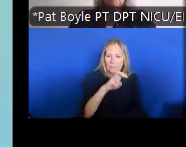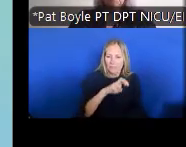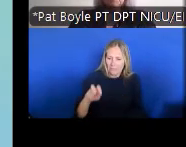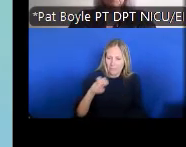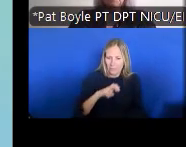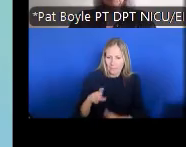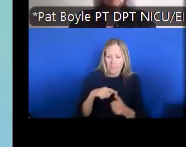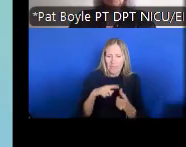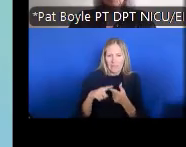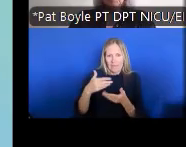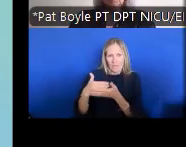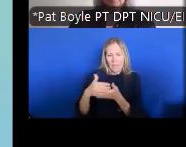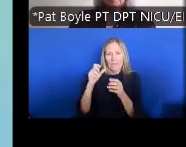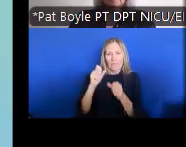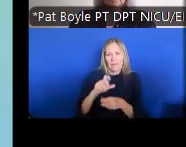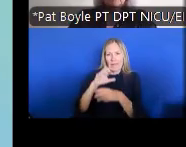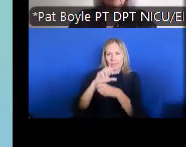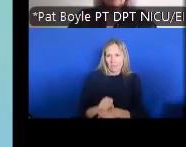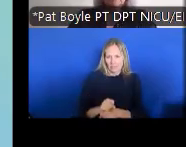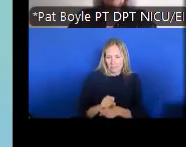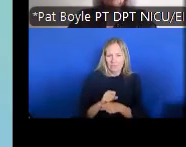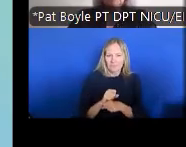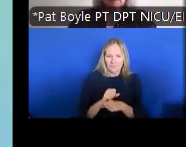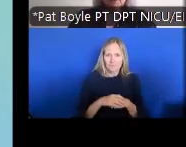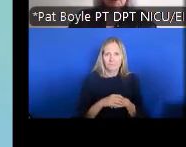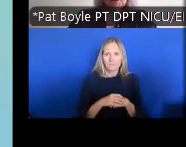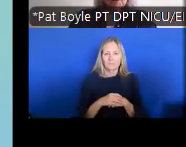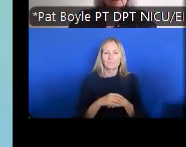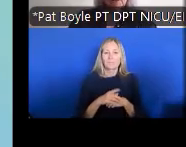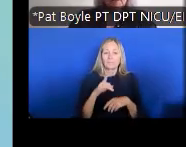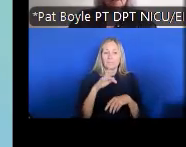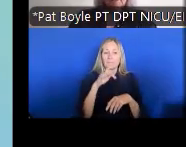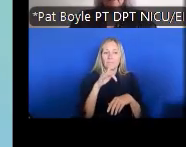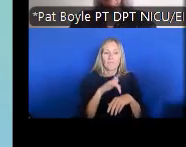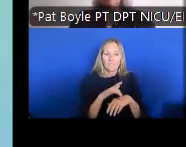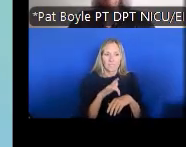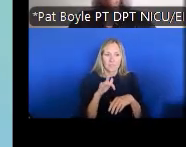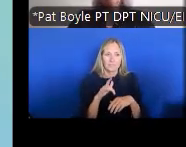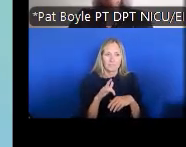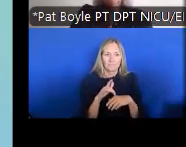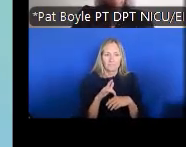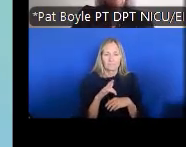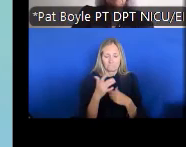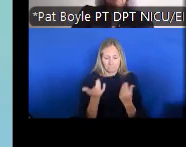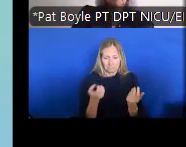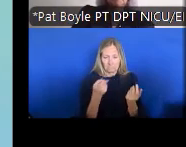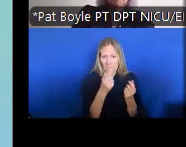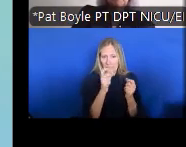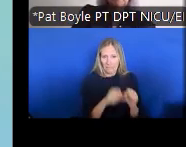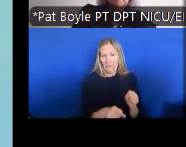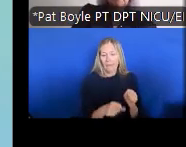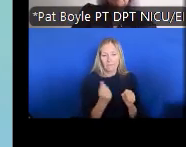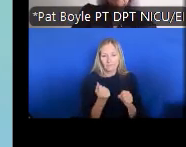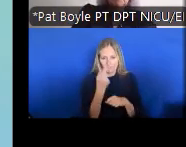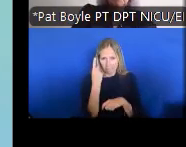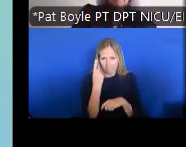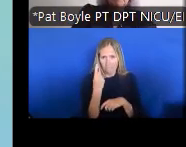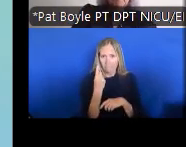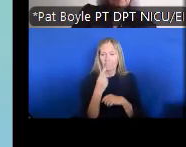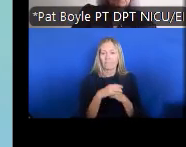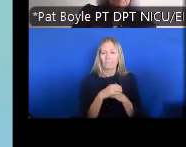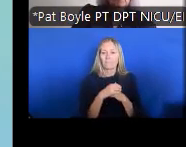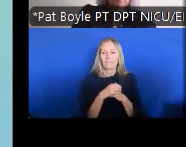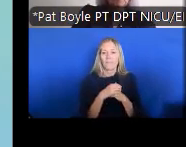positions during movement. So touch Is intact, so we by 25 to